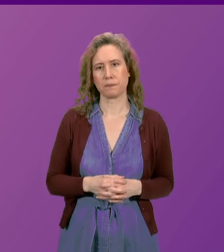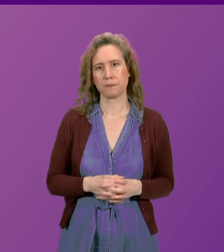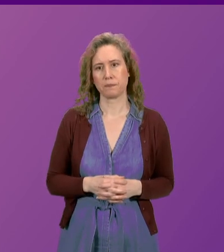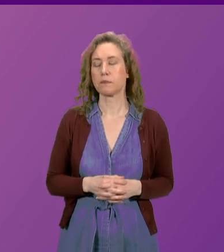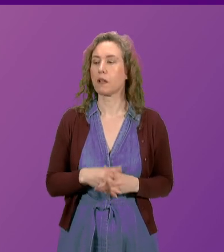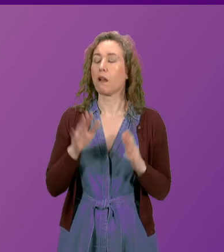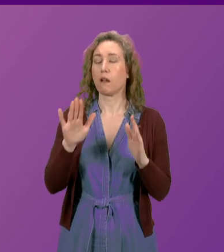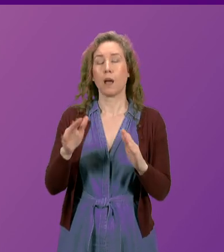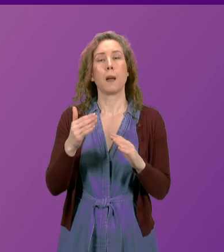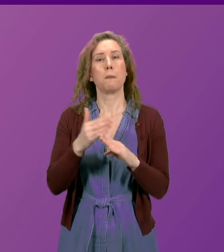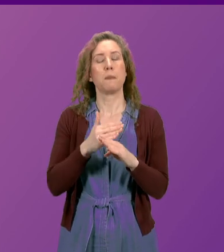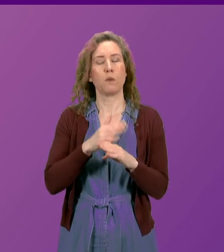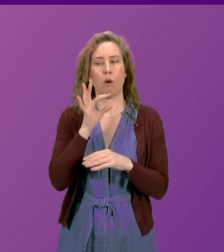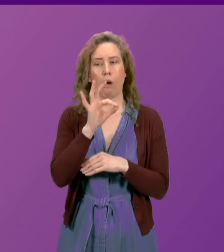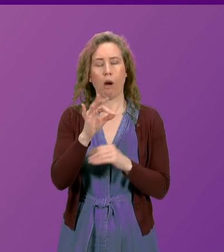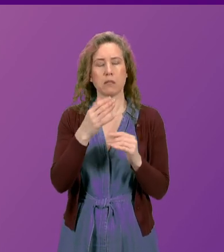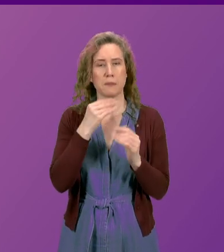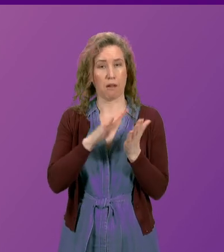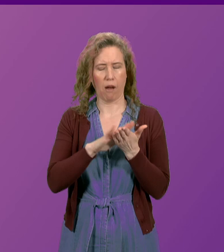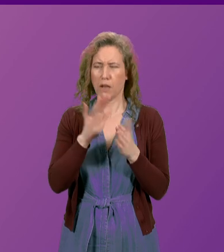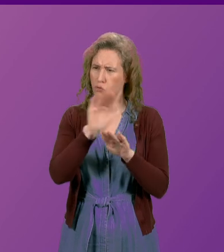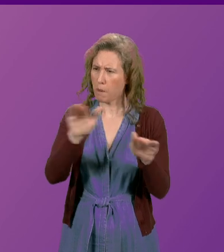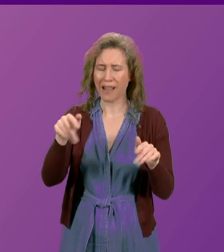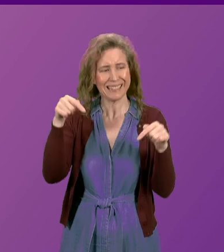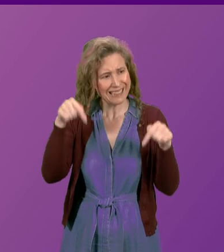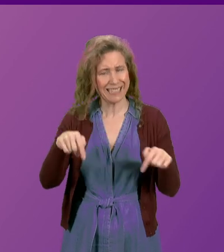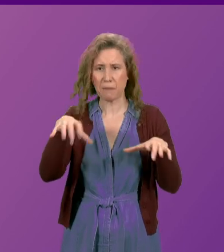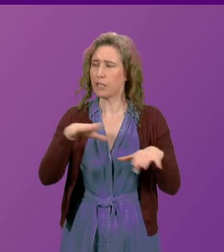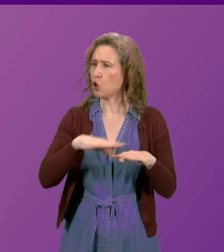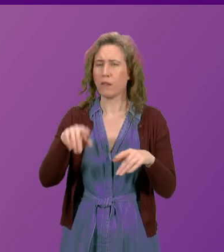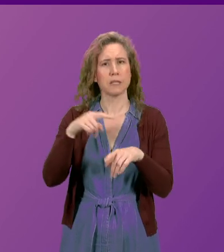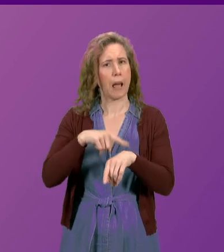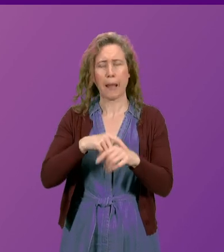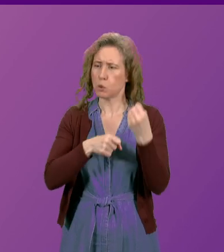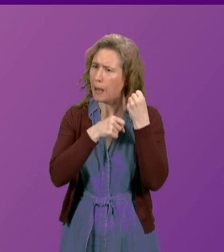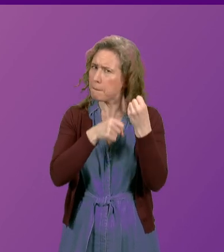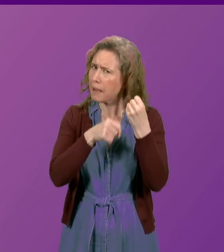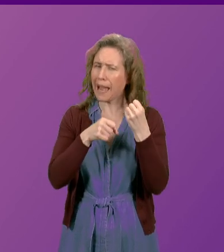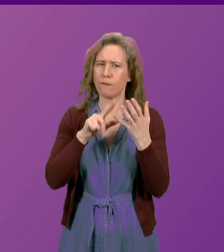Before I call Mr Harvie, I remind members that the chamber is not the place to campaign for a UK general election.